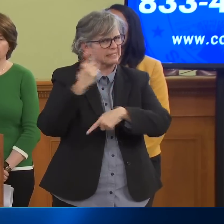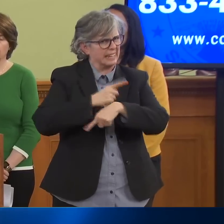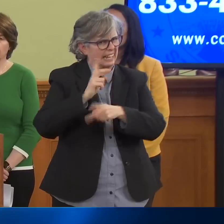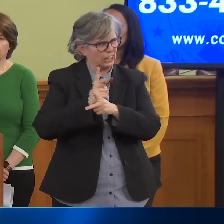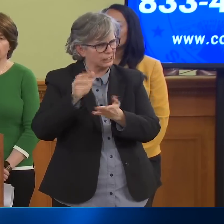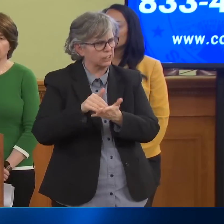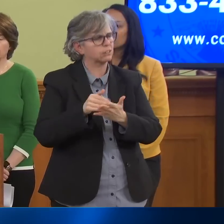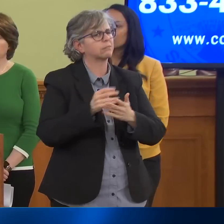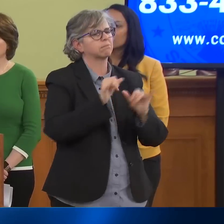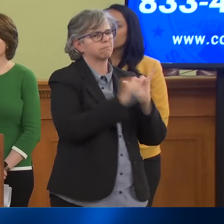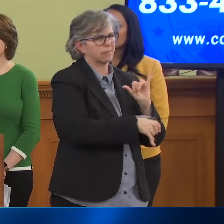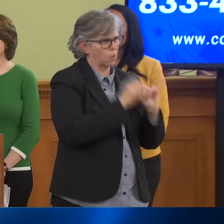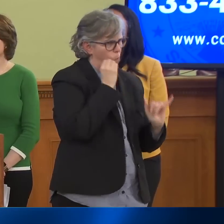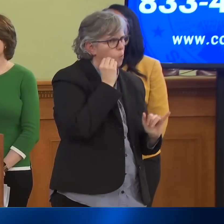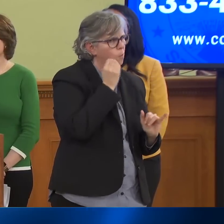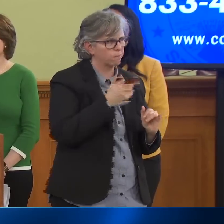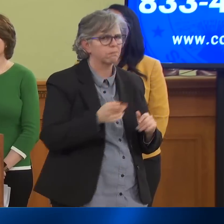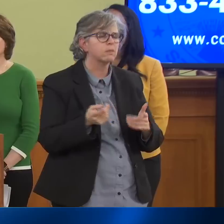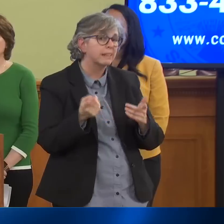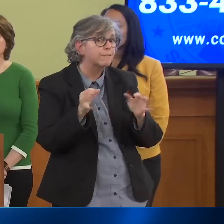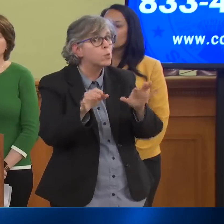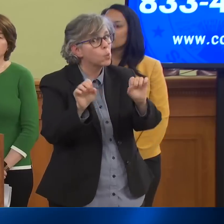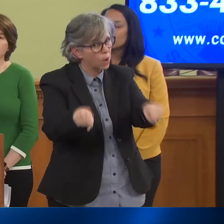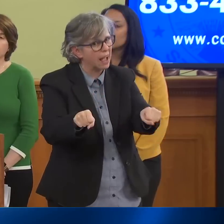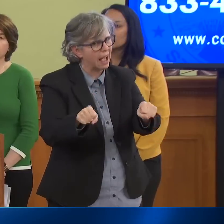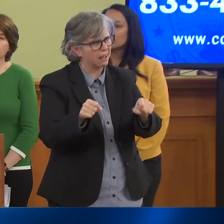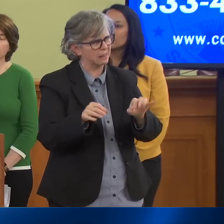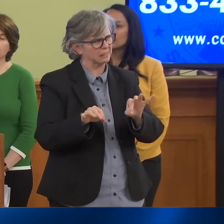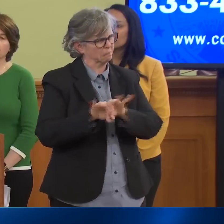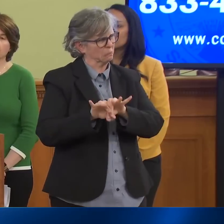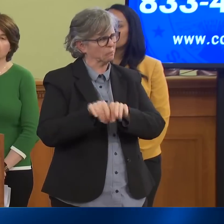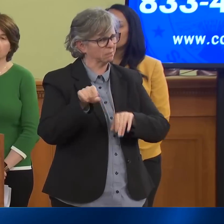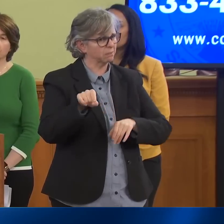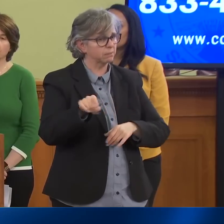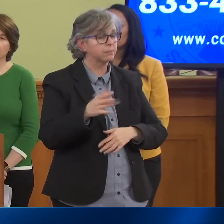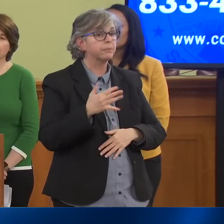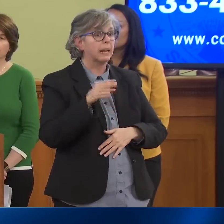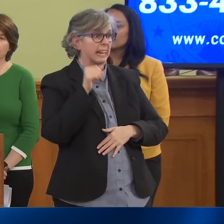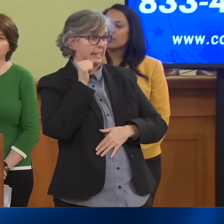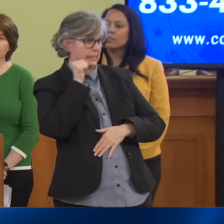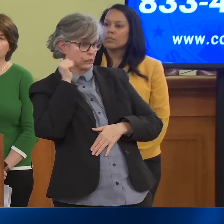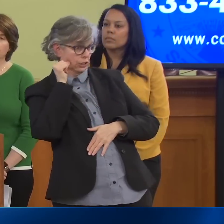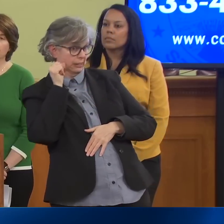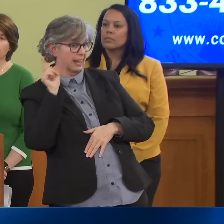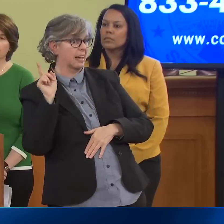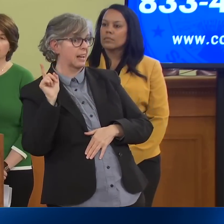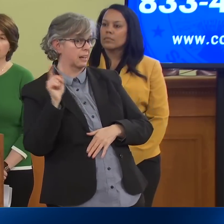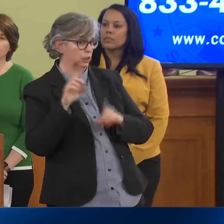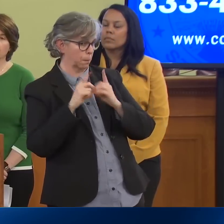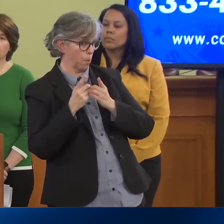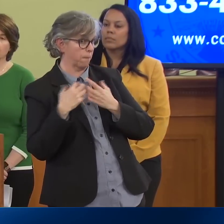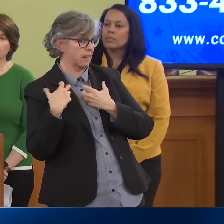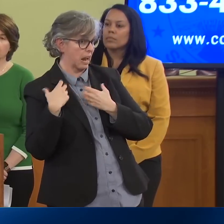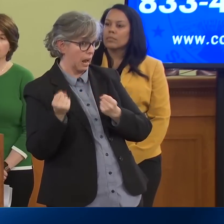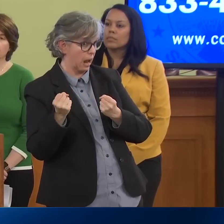YEAR-OLD, THREE-YEAR-OLD, ETC. THE RECOMMENDATION FROM THE DOCTORS IS THAT IF YOU HAVE THE ABILITY TO TAKE YOUR CHILD OUT OF THAT SETTING, YOU SHOULD DO SO.